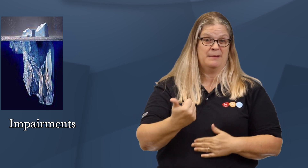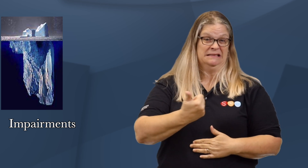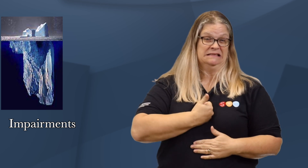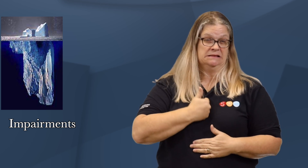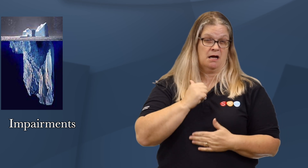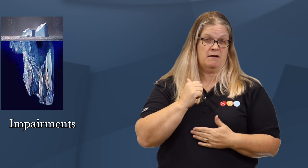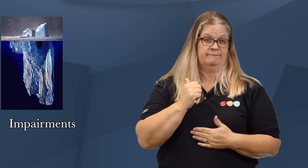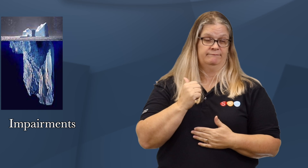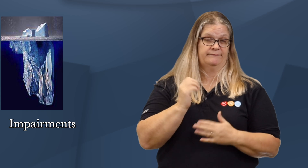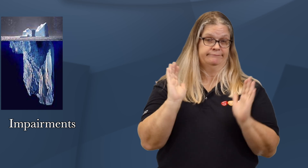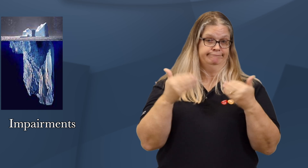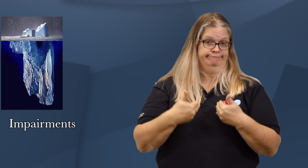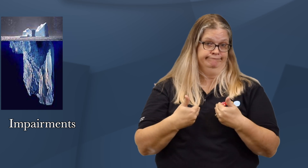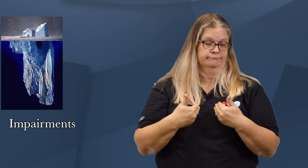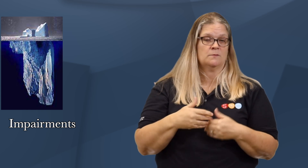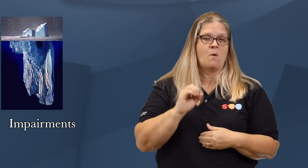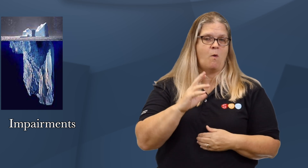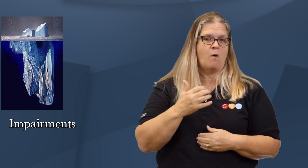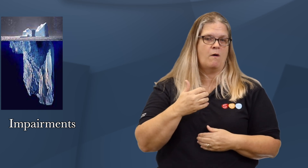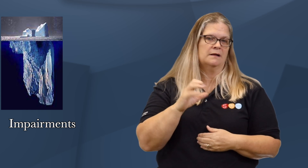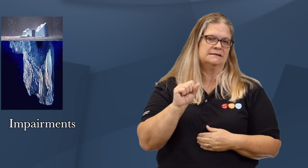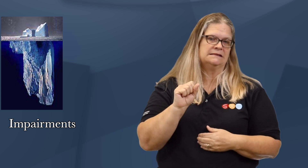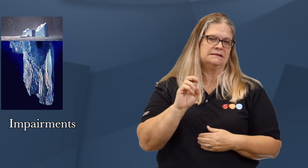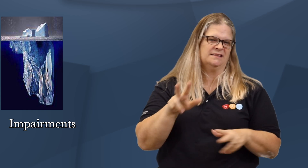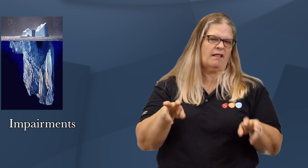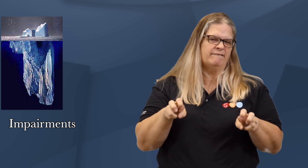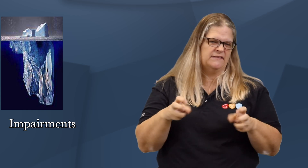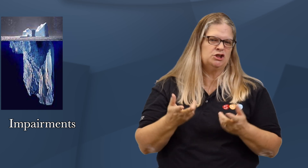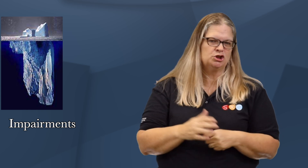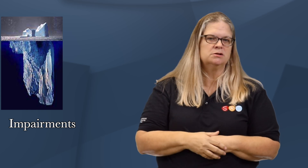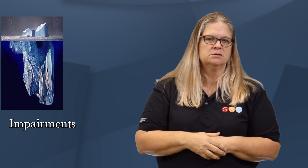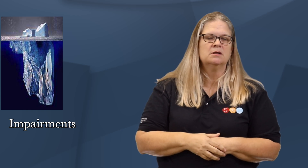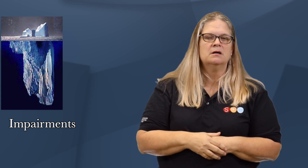They can also have the appearance of being self-centered or selfish.